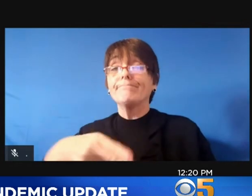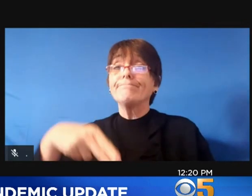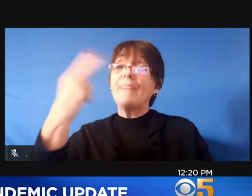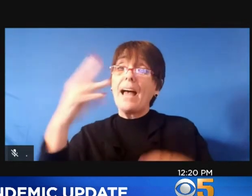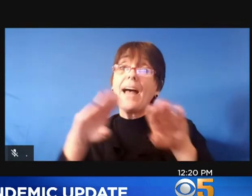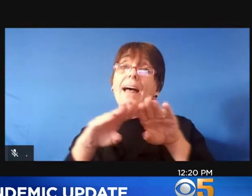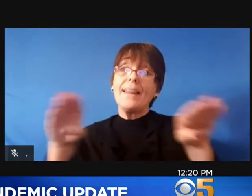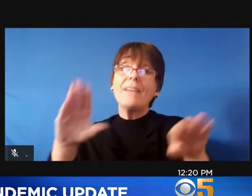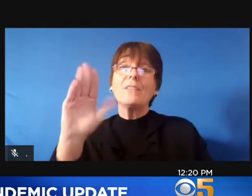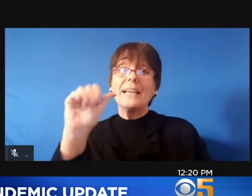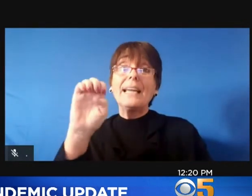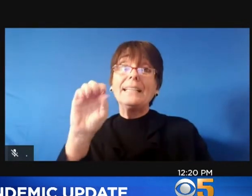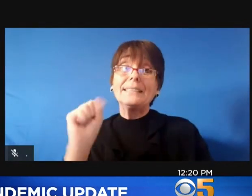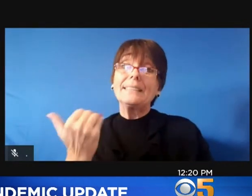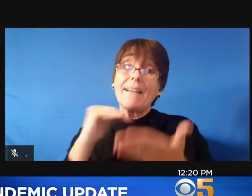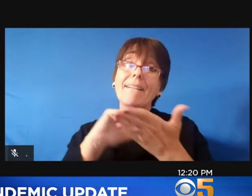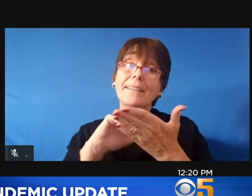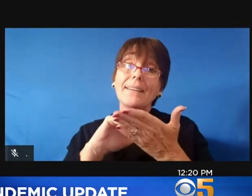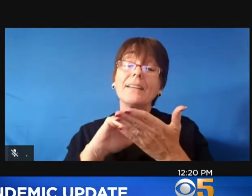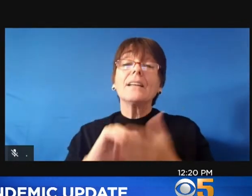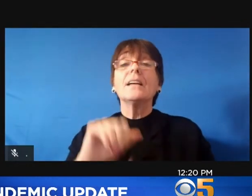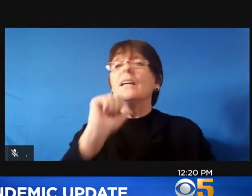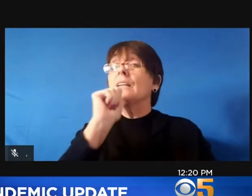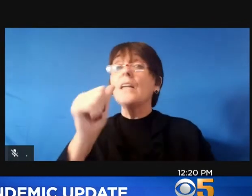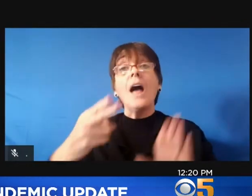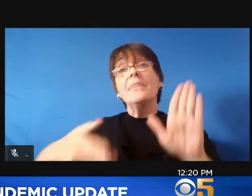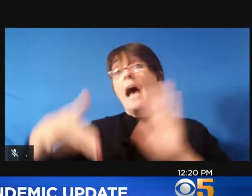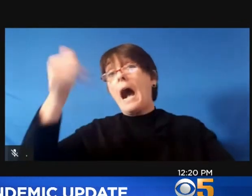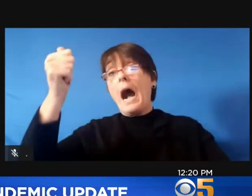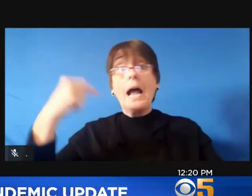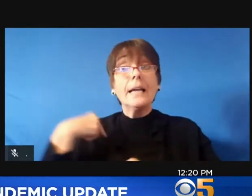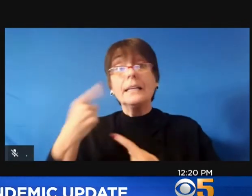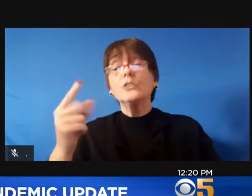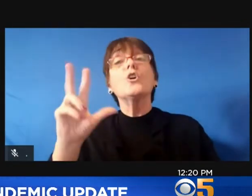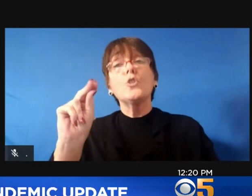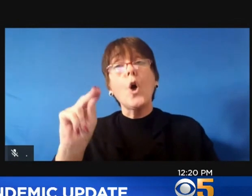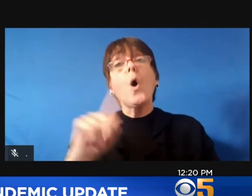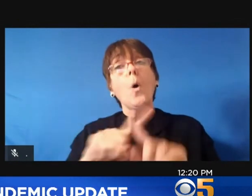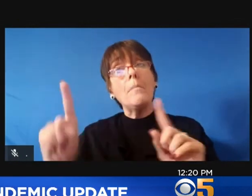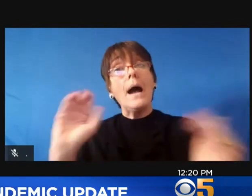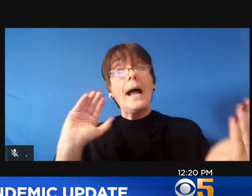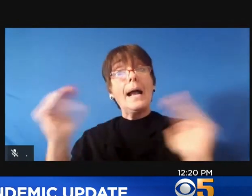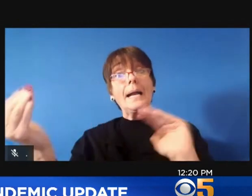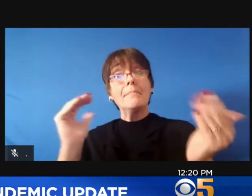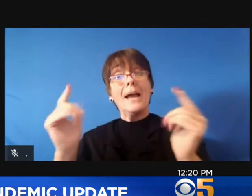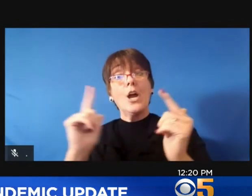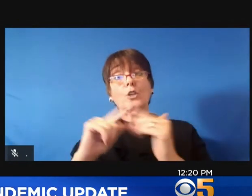AND DECISIONS TO REDUCE RISK. I THINK COUNTIES ARE INDEED EXPERIENCING QUITE HIGH LEVELS